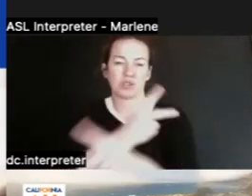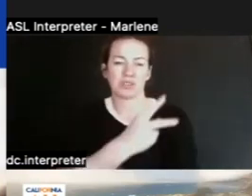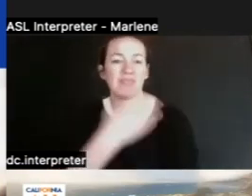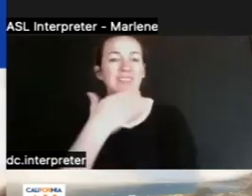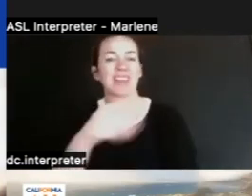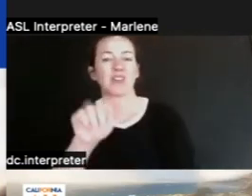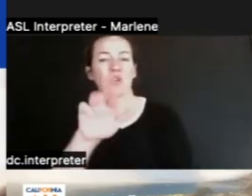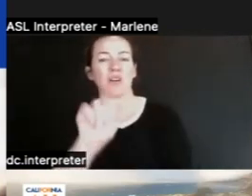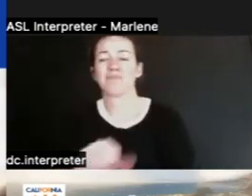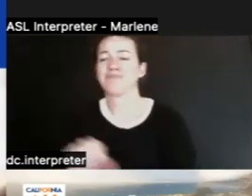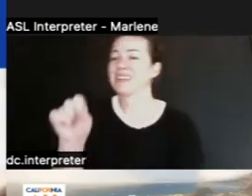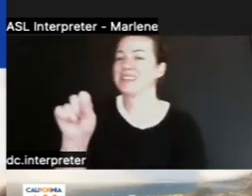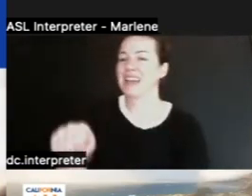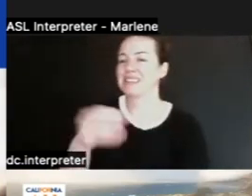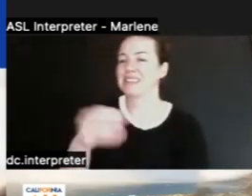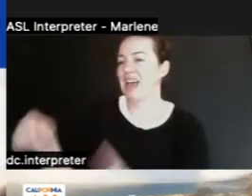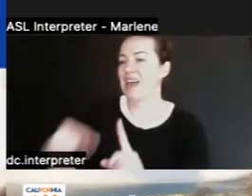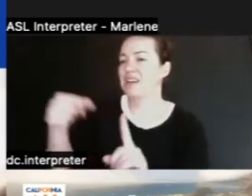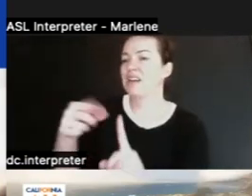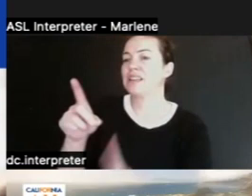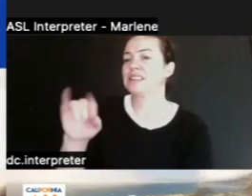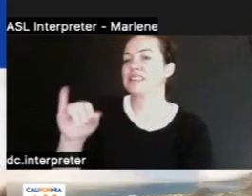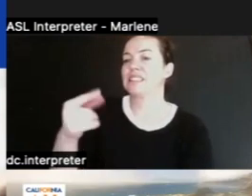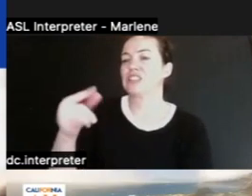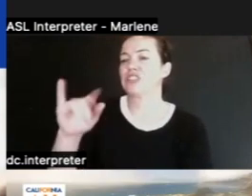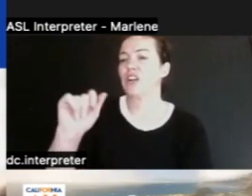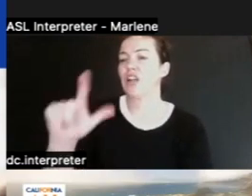just bringing it back to kind of digital equity as a whole. Obviously infrastructure is a huge